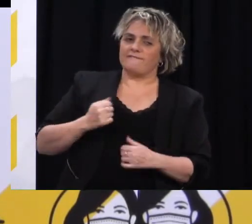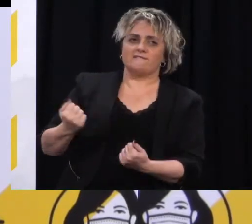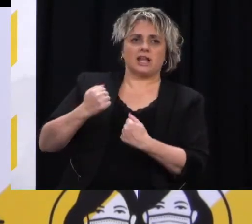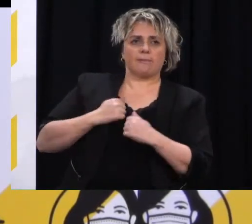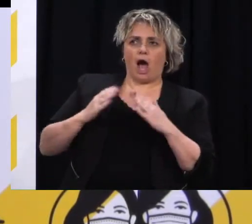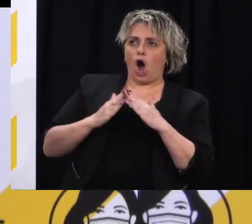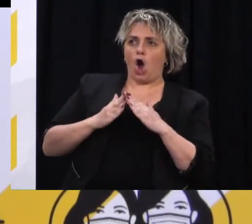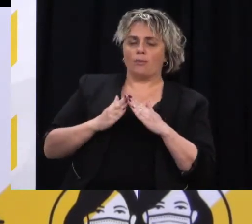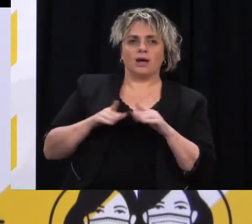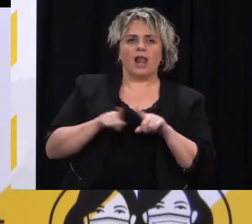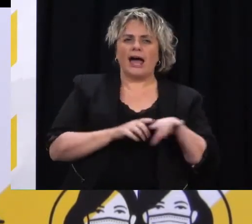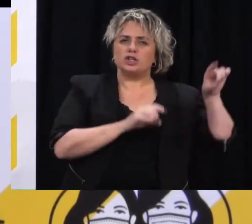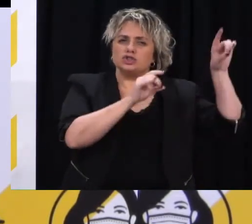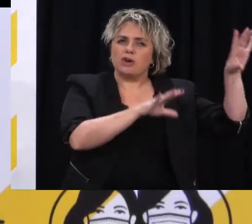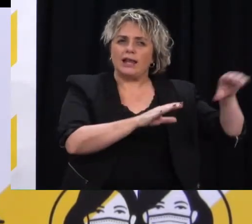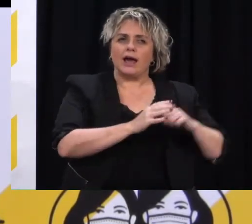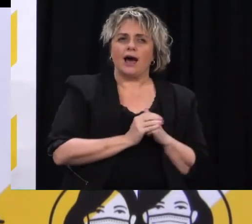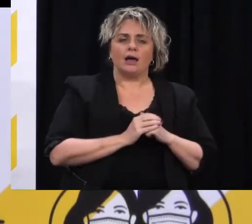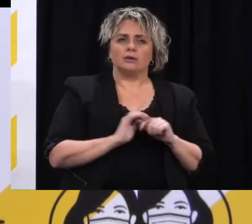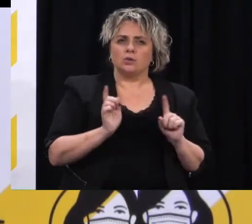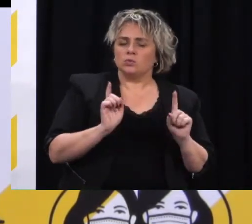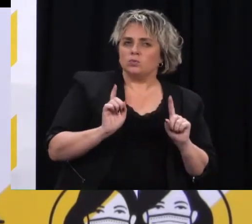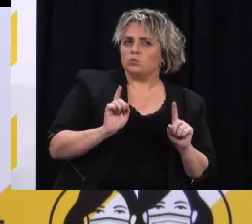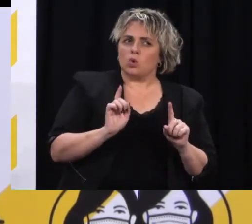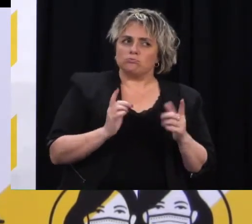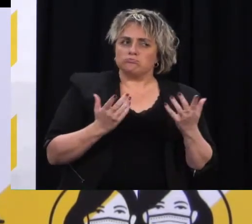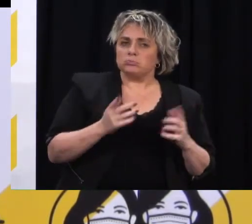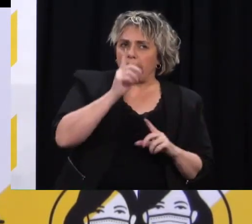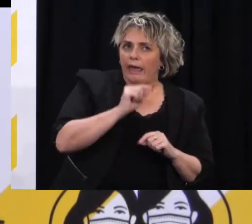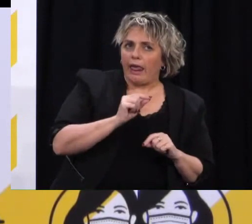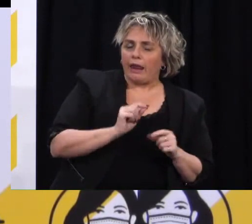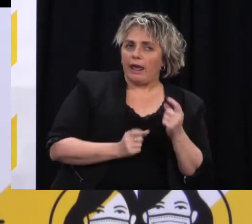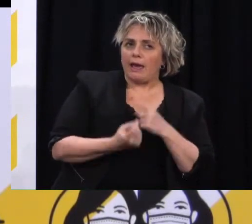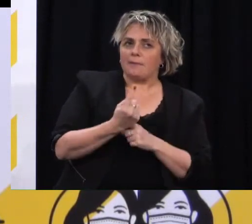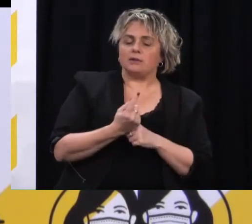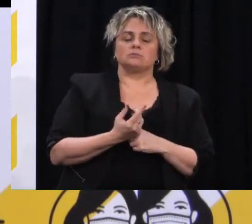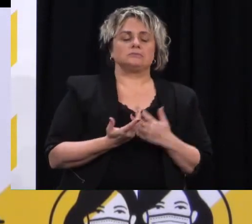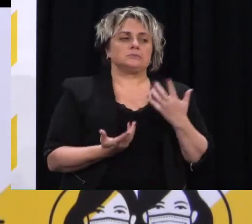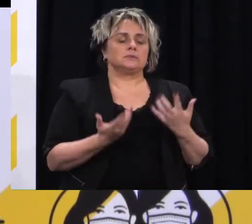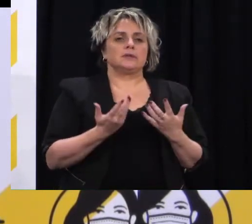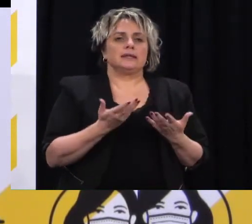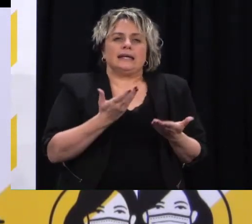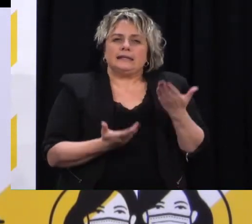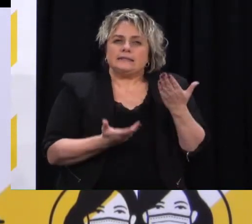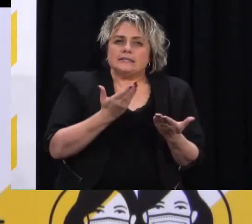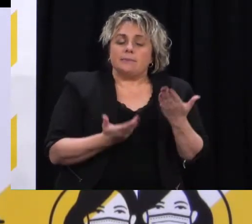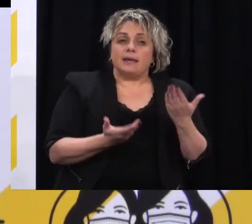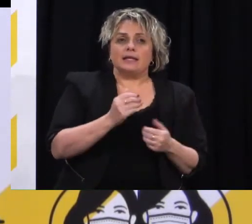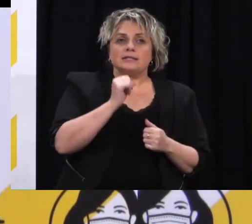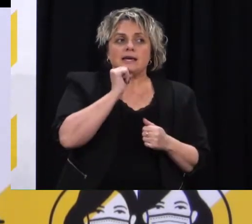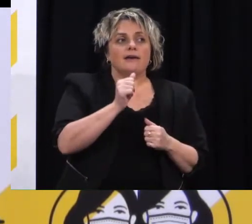been tested yet and she wants the government to send in testing staff like the